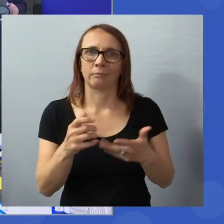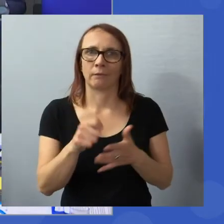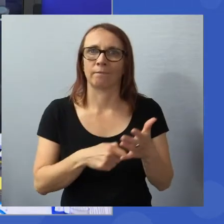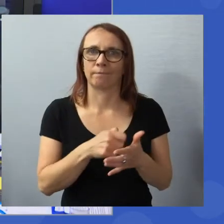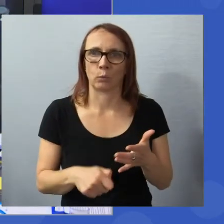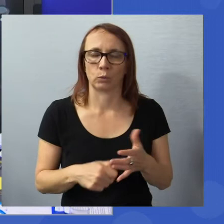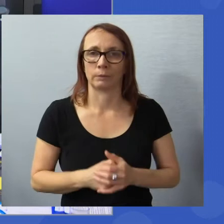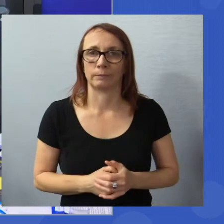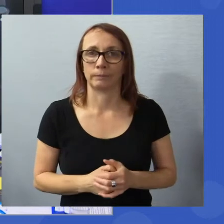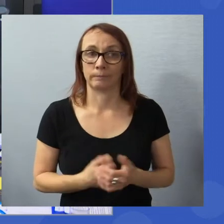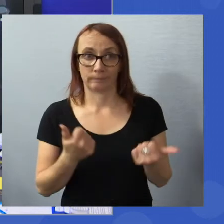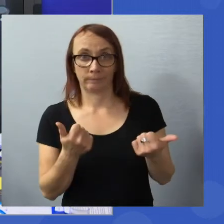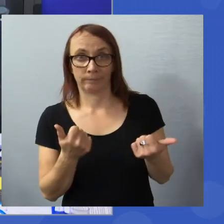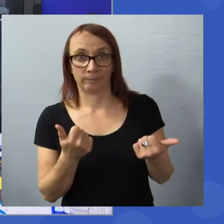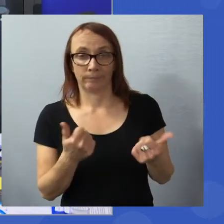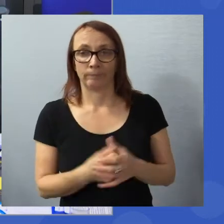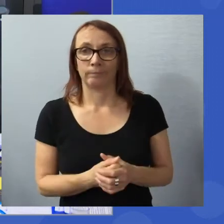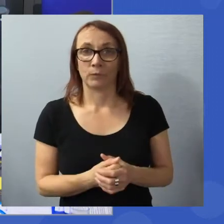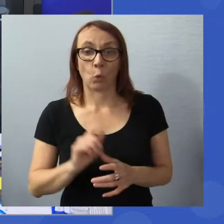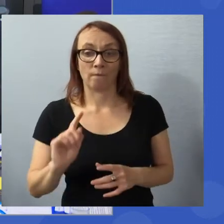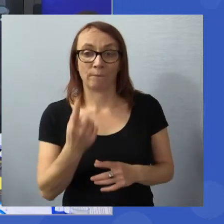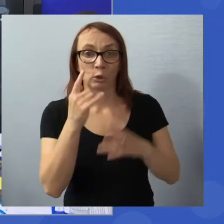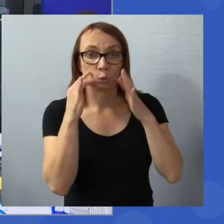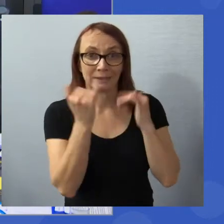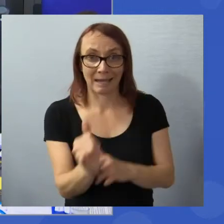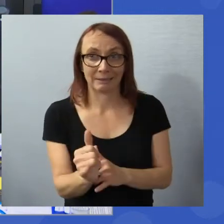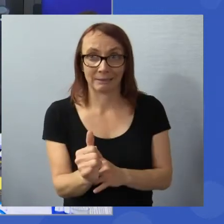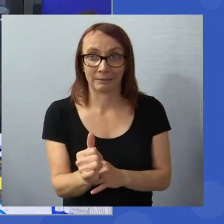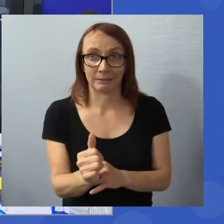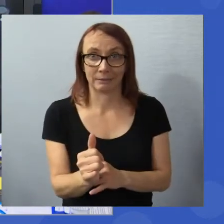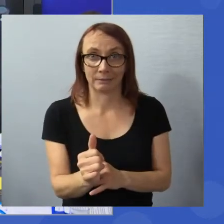wasn't clear yeah sorry so we're gonna try a test can we can we operate with